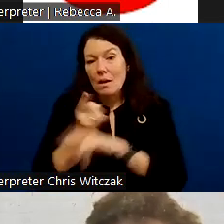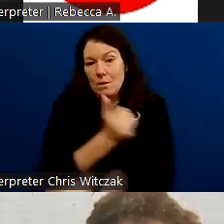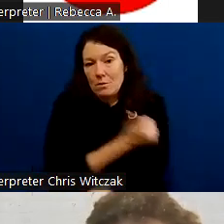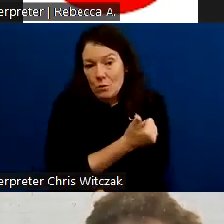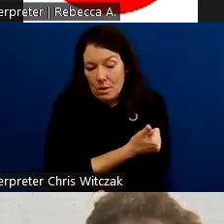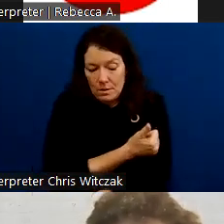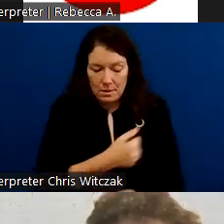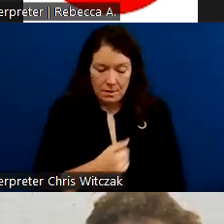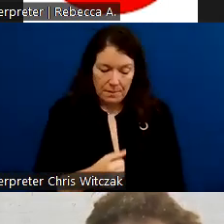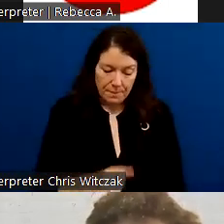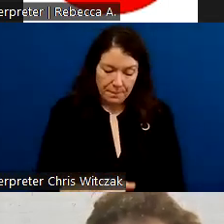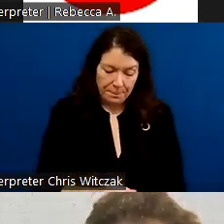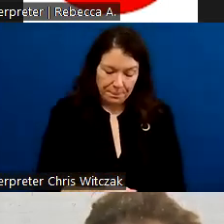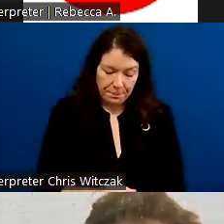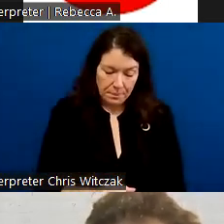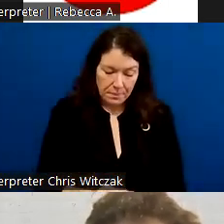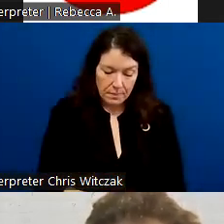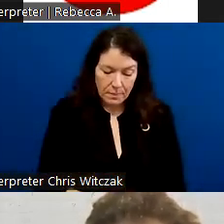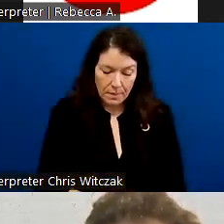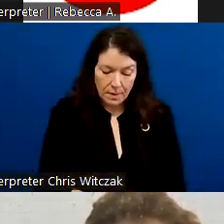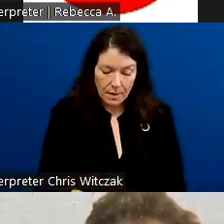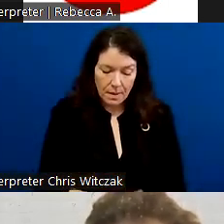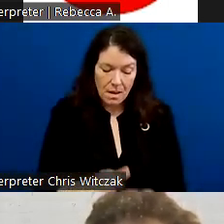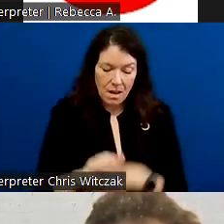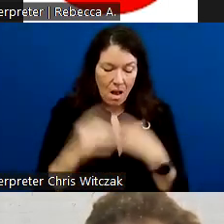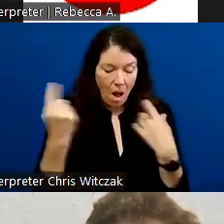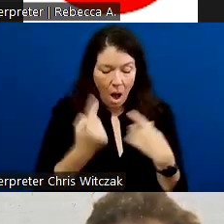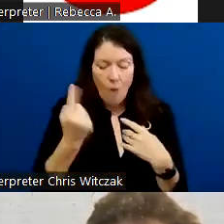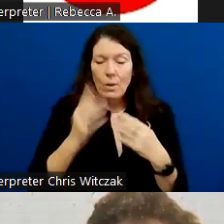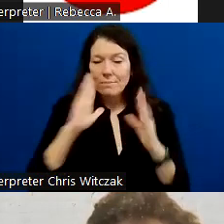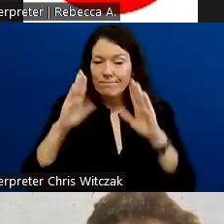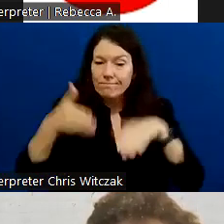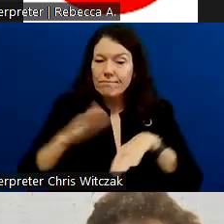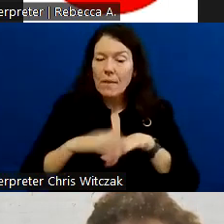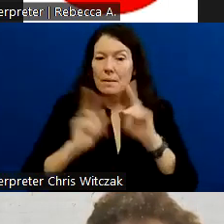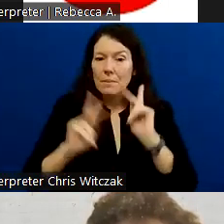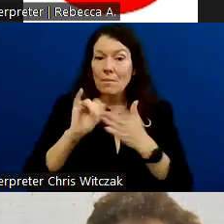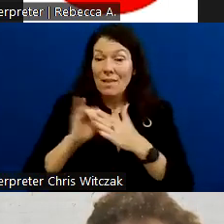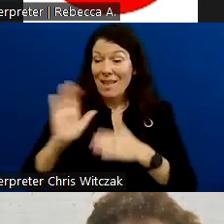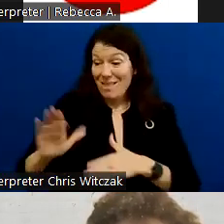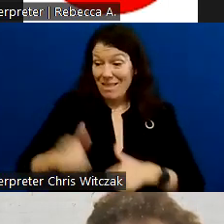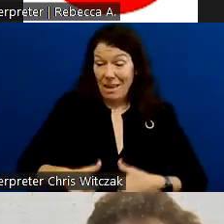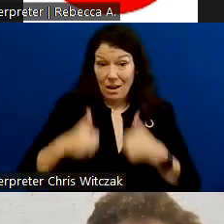people who use substances, and so always centering the people whose lives it is in what we're